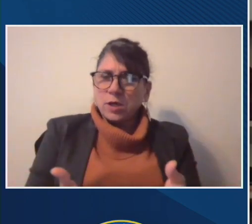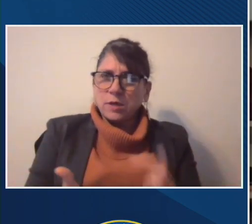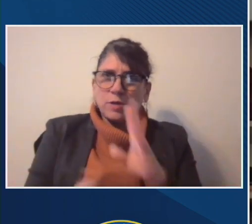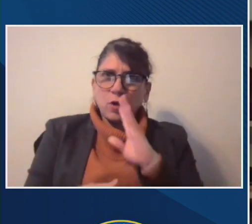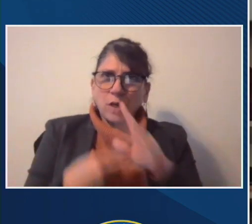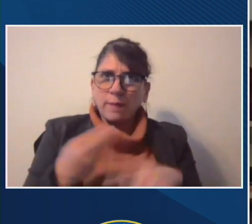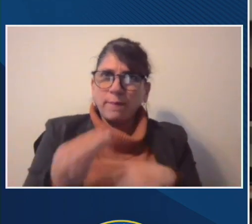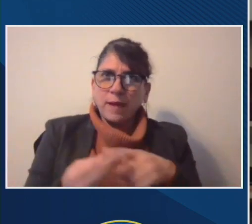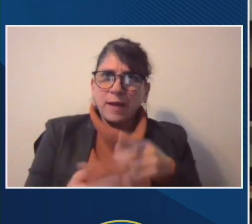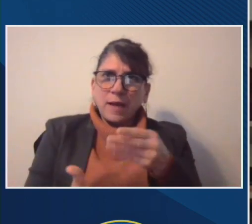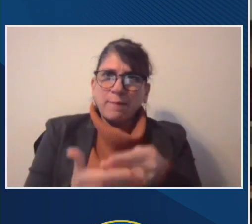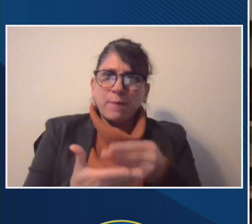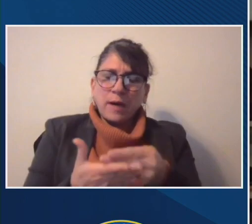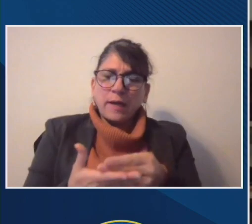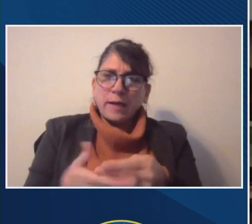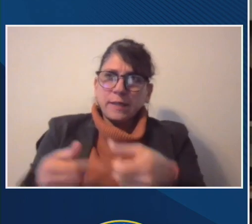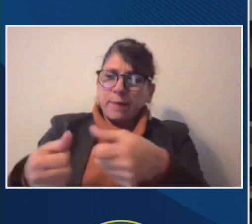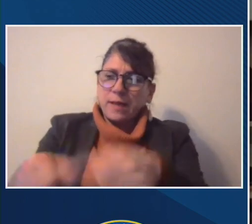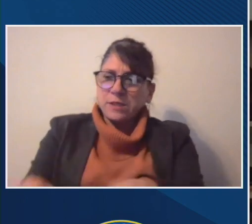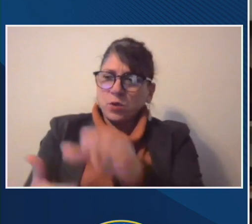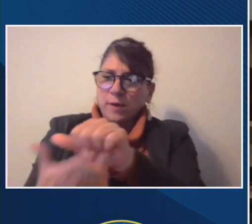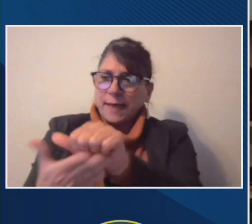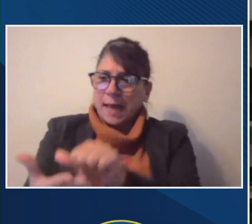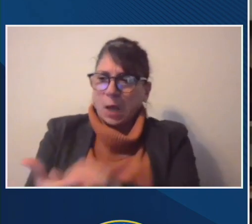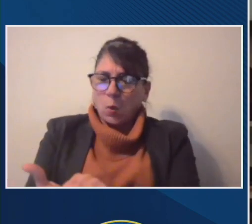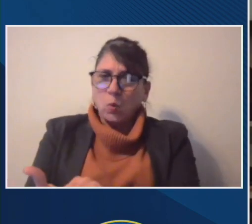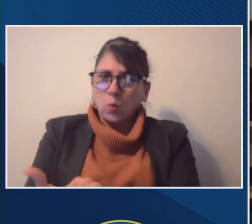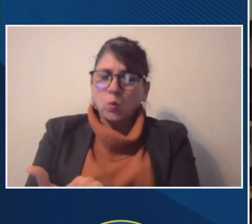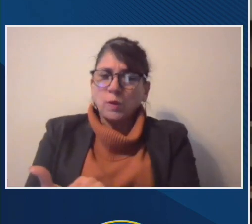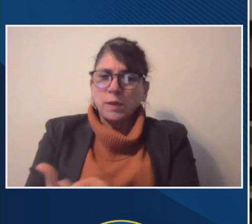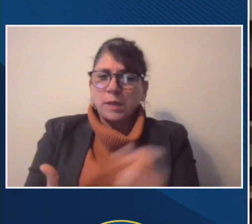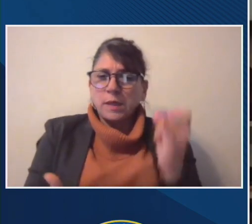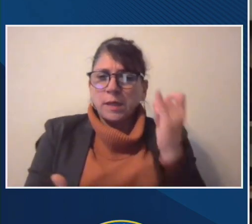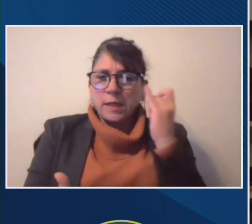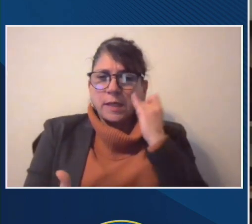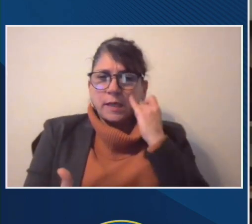account, and if there are Title IV funds,